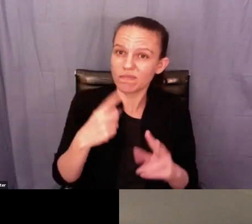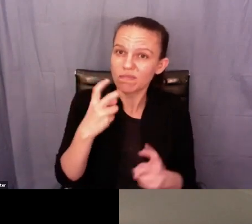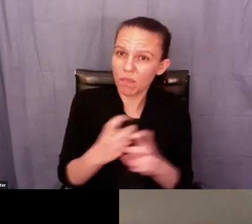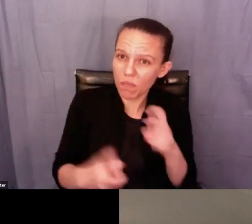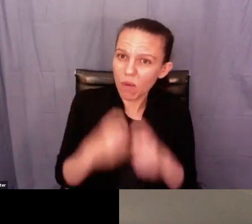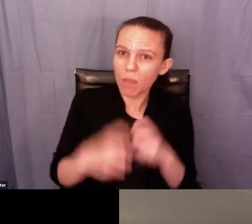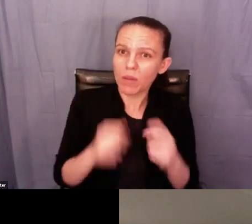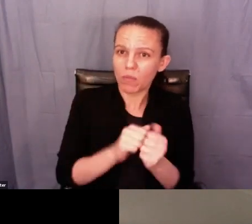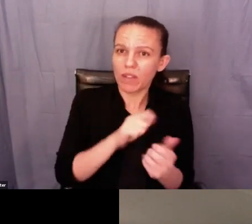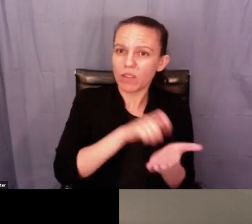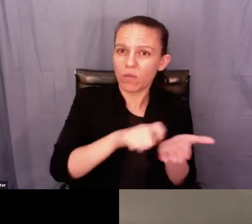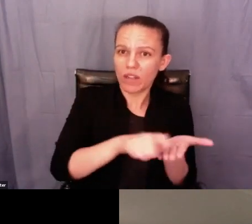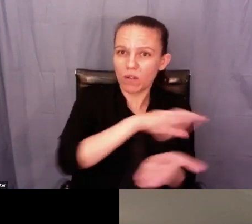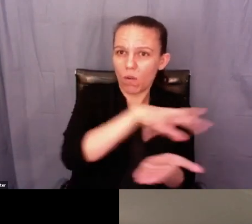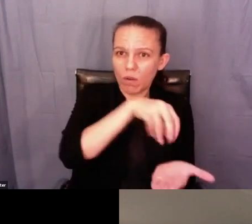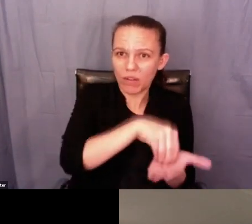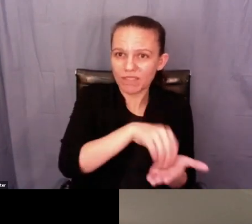i actually do have a colleague who looked atcorpora,